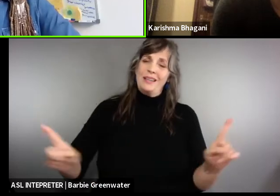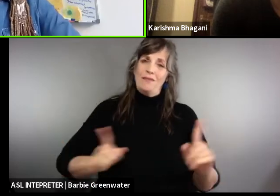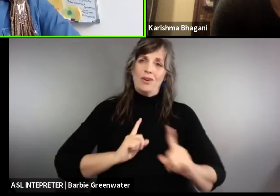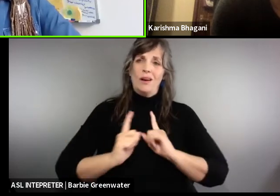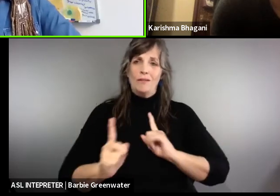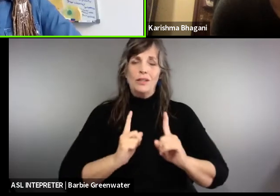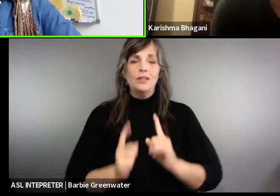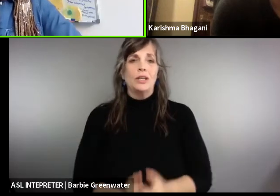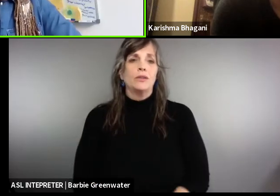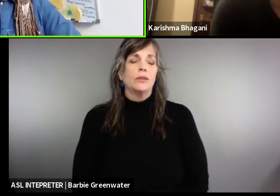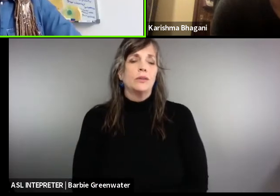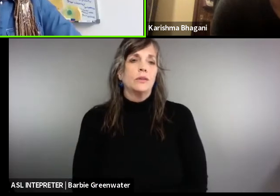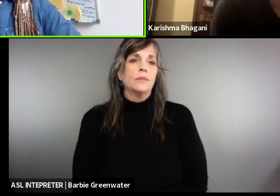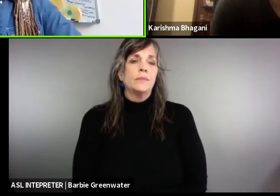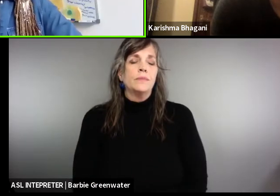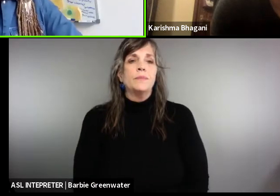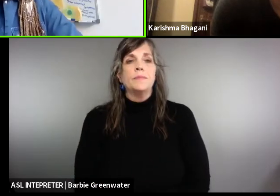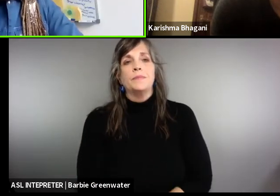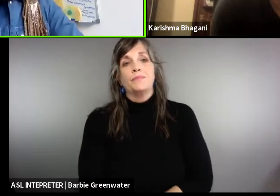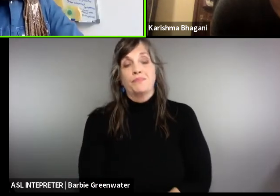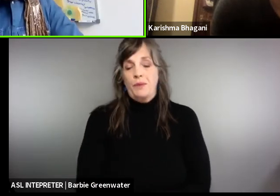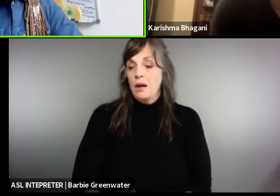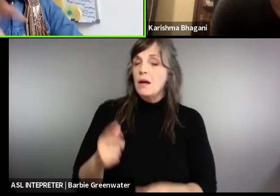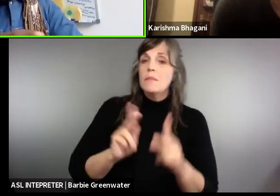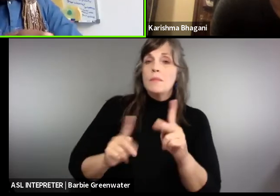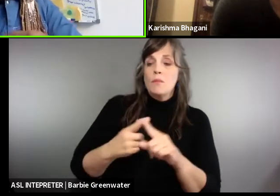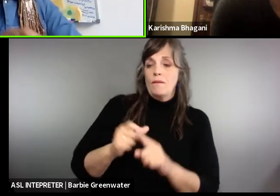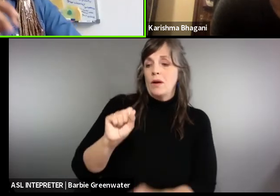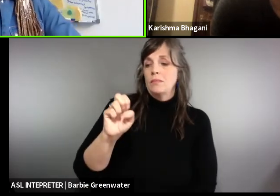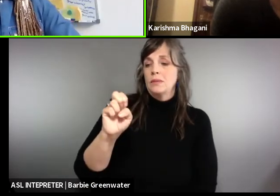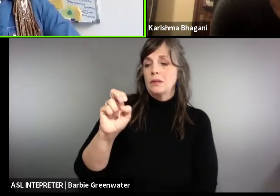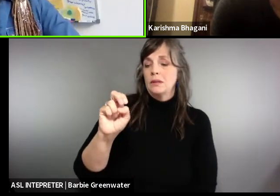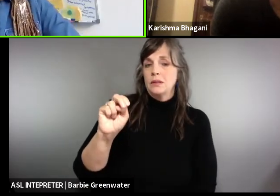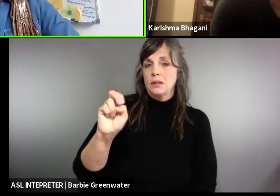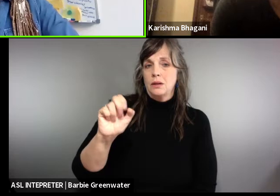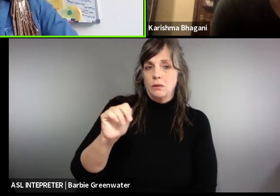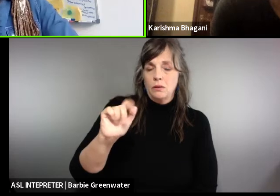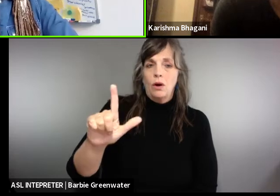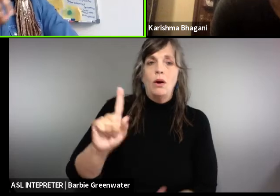There was Senegalese there, there was Zimbabwean there, there was Kenyans there.